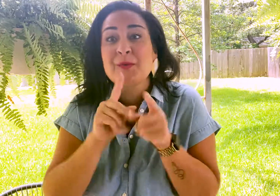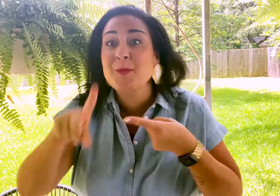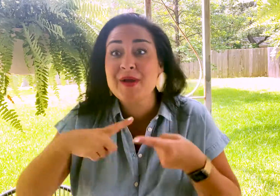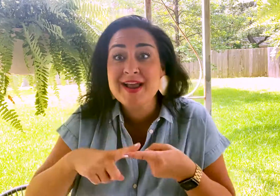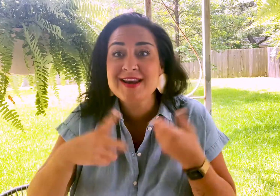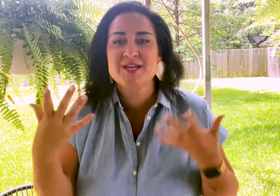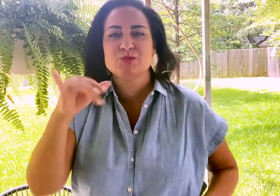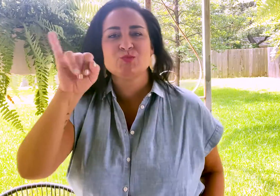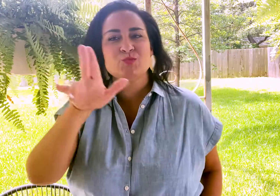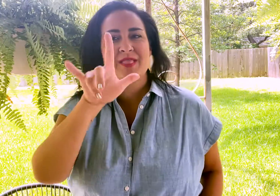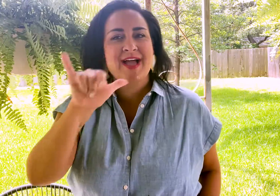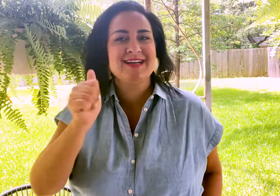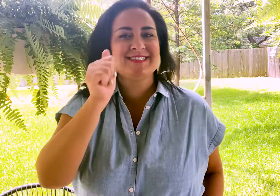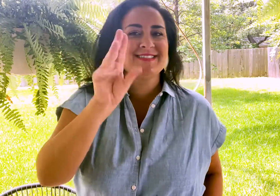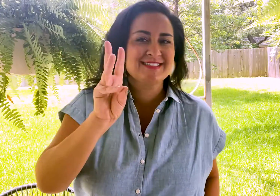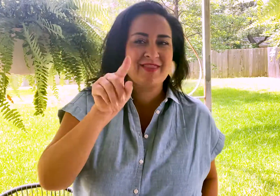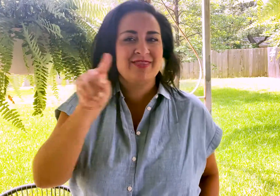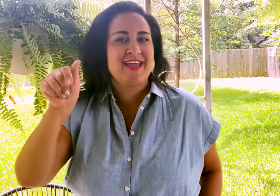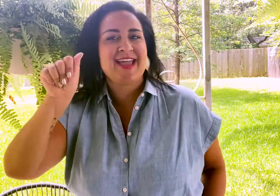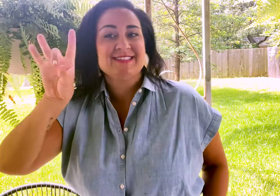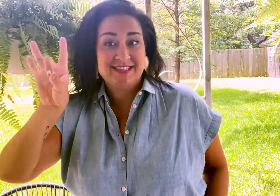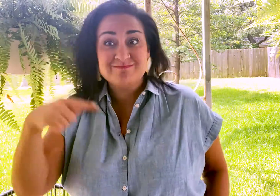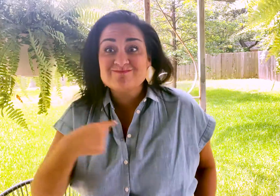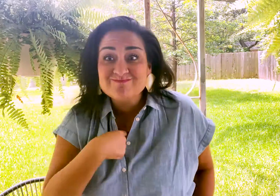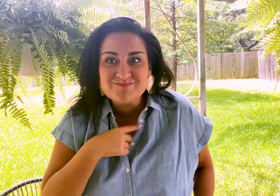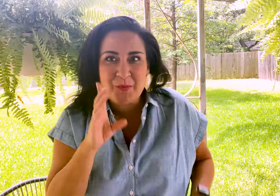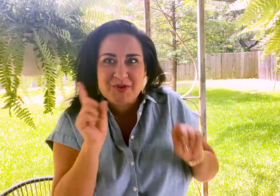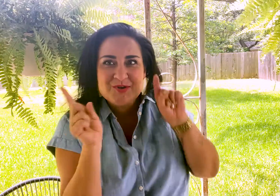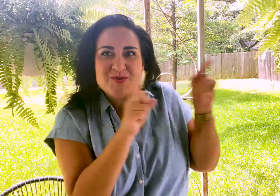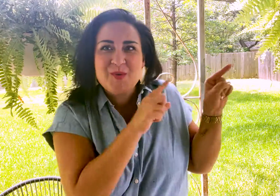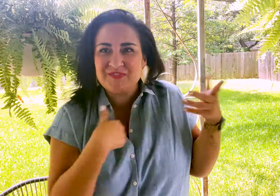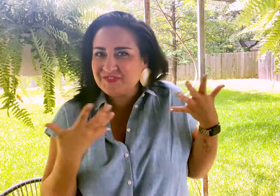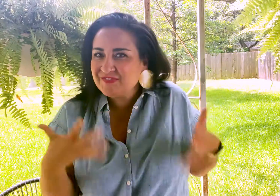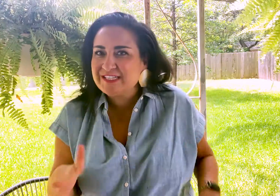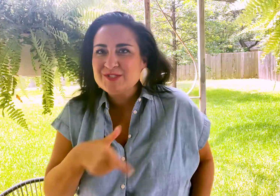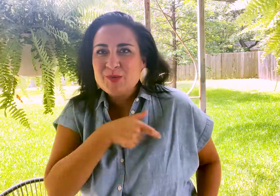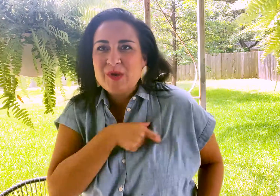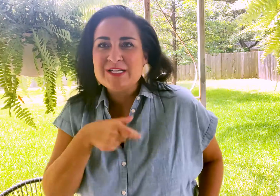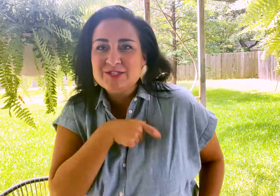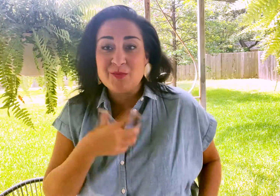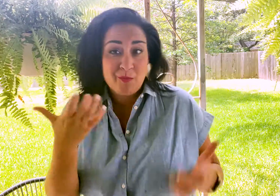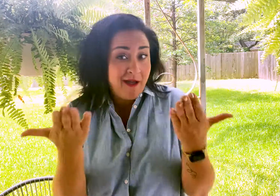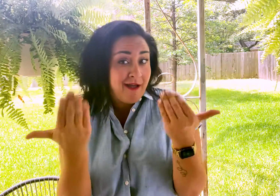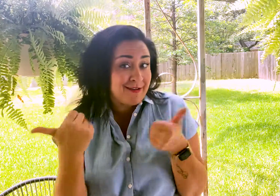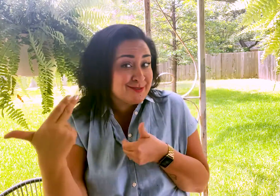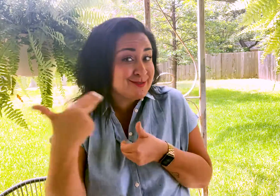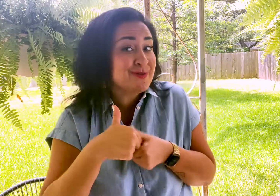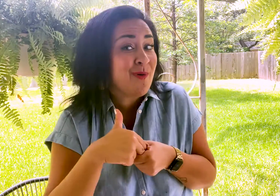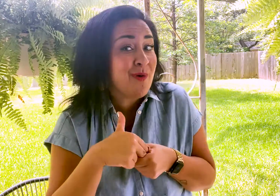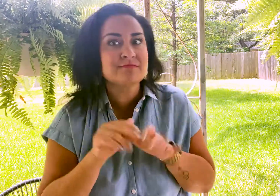When? July 16th-18th! I’ll be going, will you join me!?